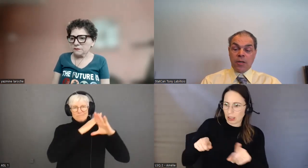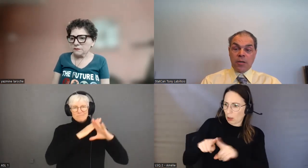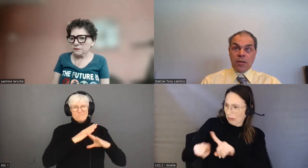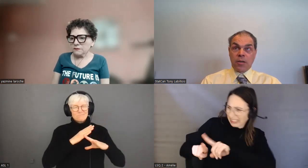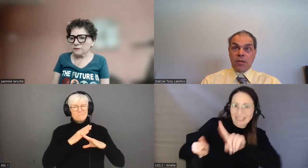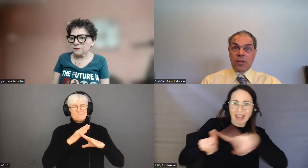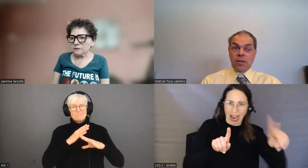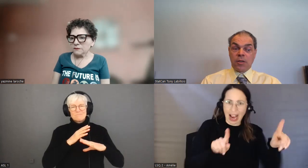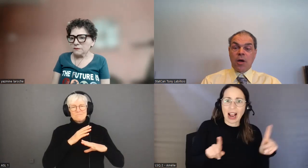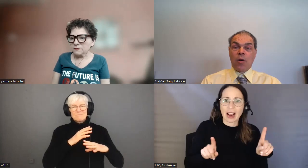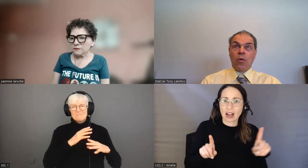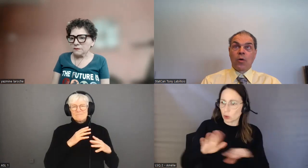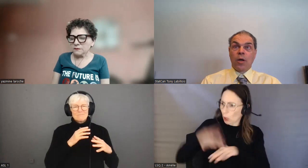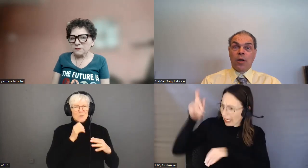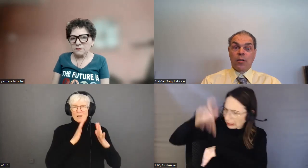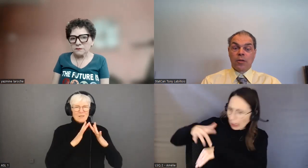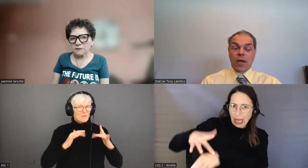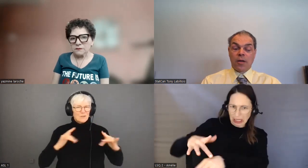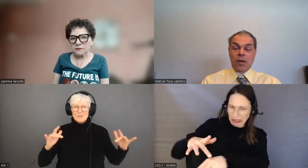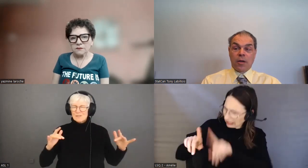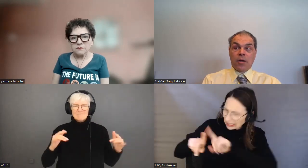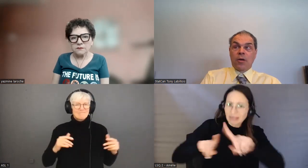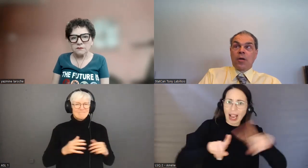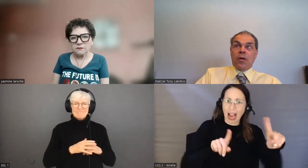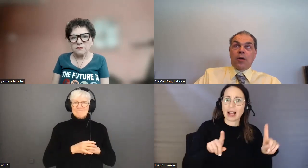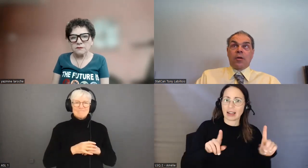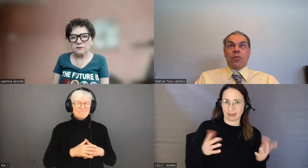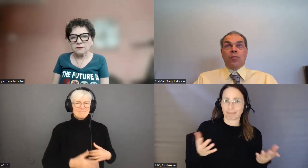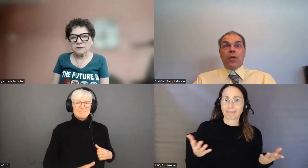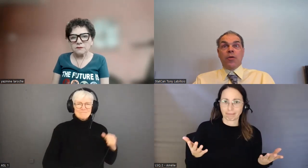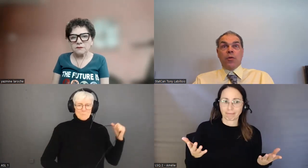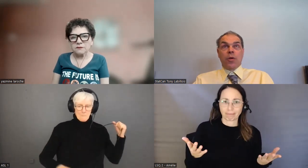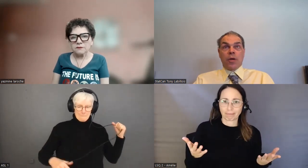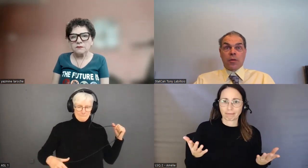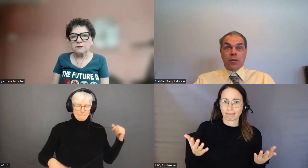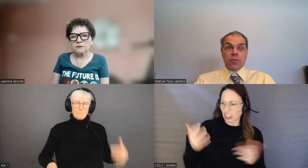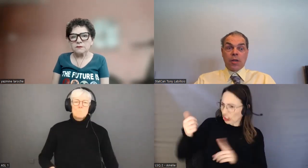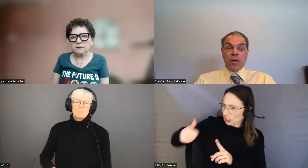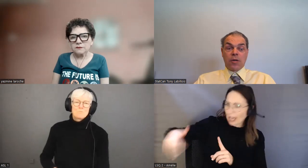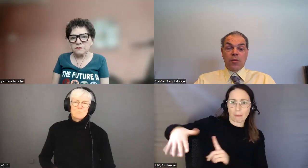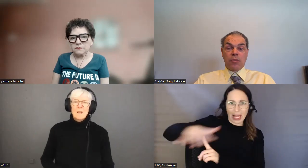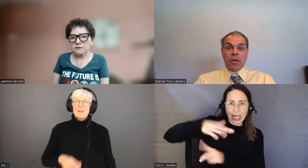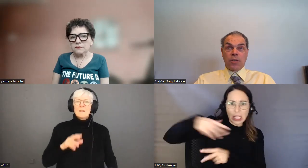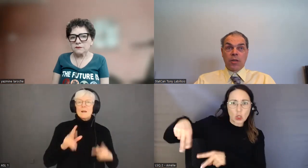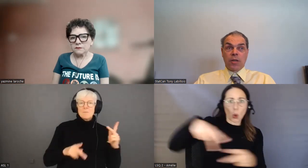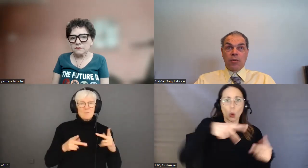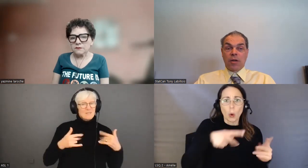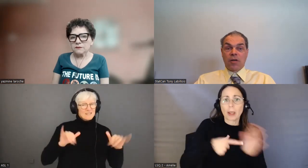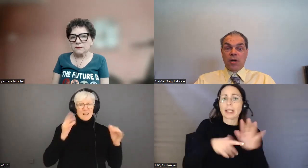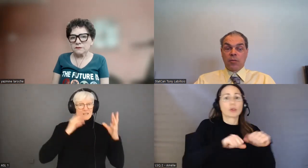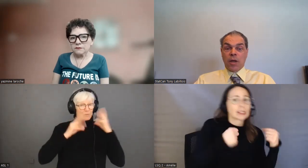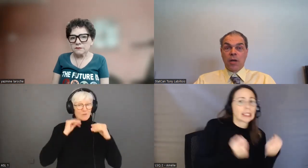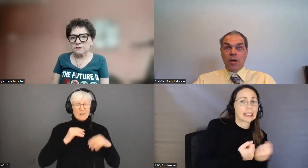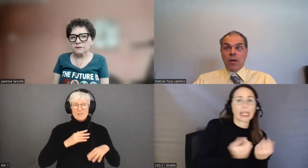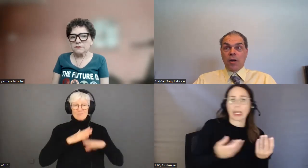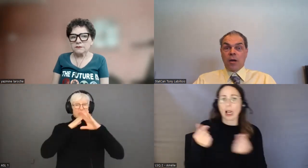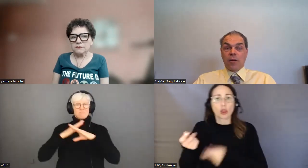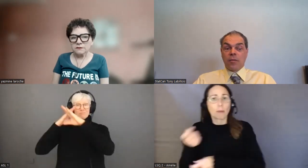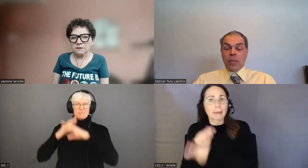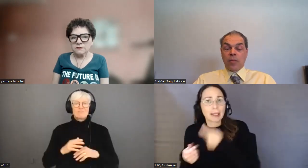a doubt the most Innovative and the most creative have been people living with disabilities